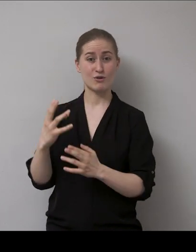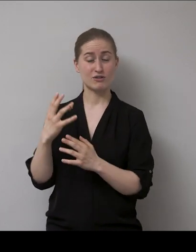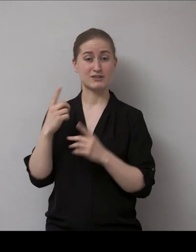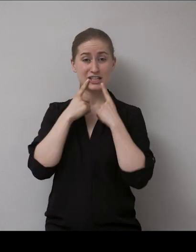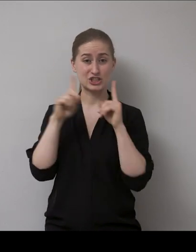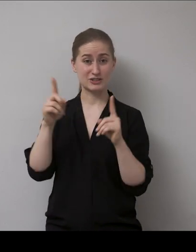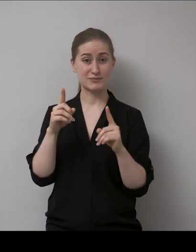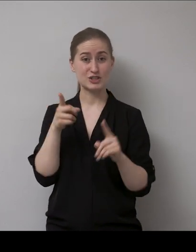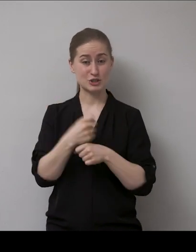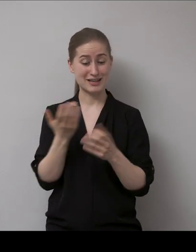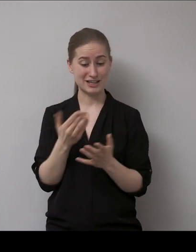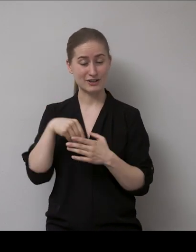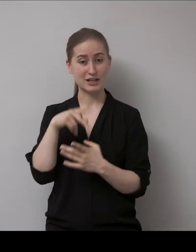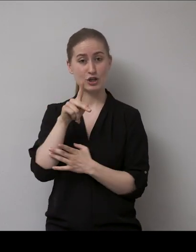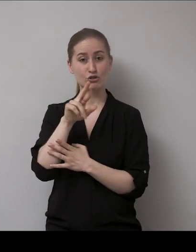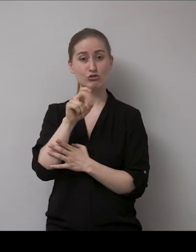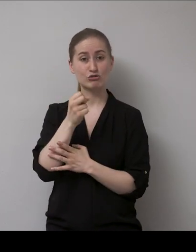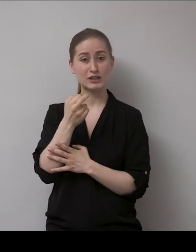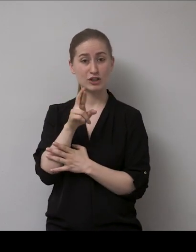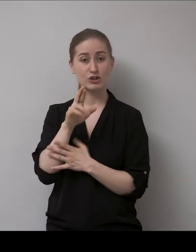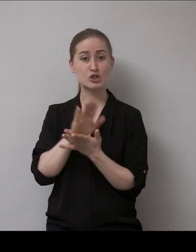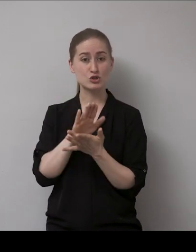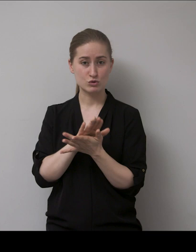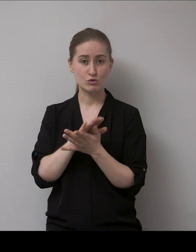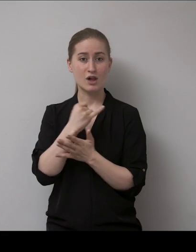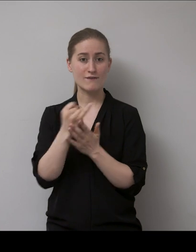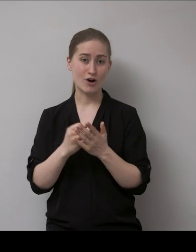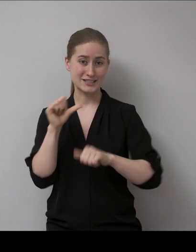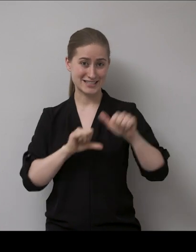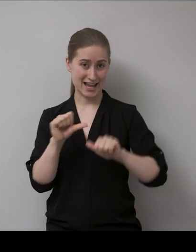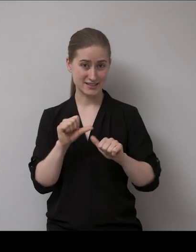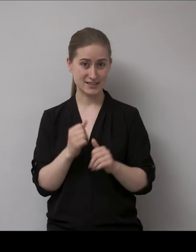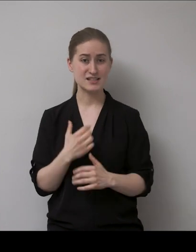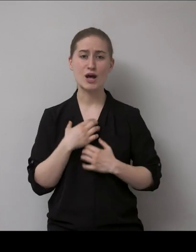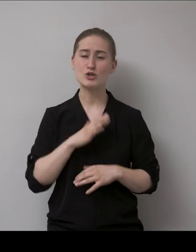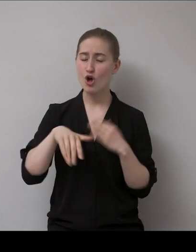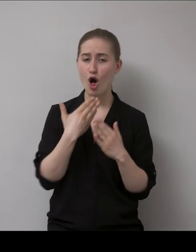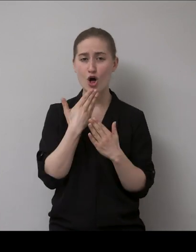at the Krieger School of Arts & Sciences, and I wish you all good things as you move